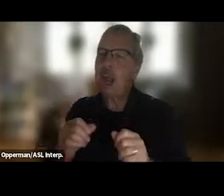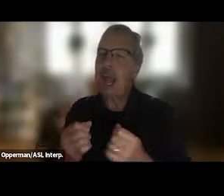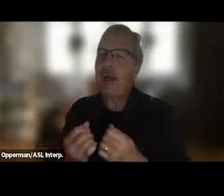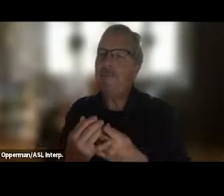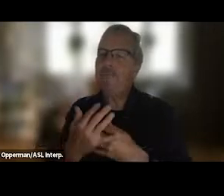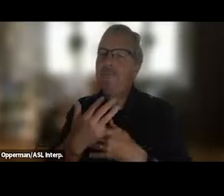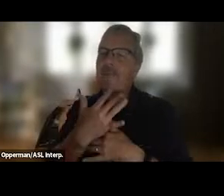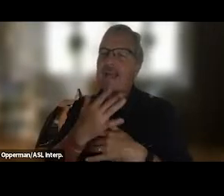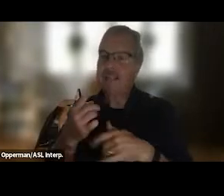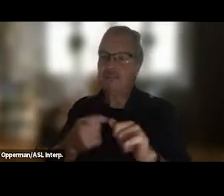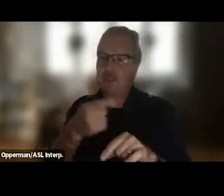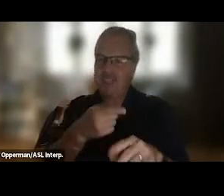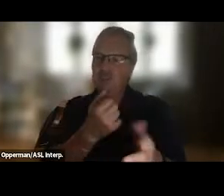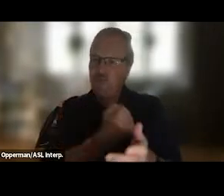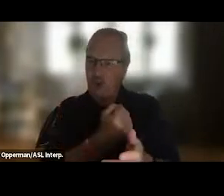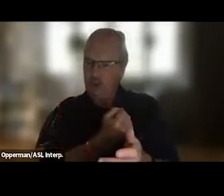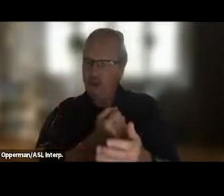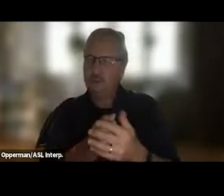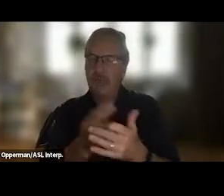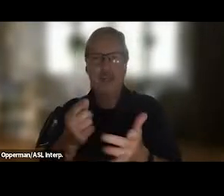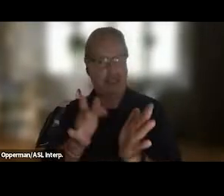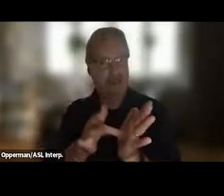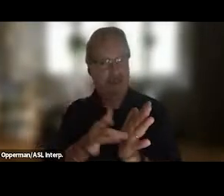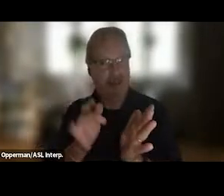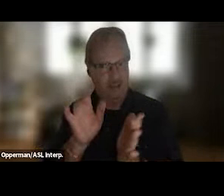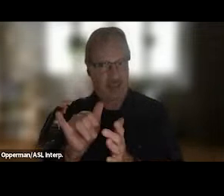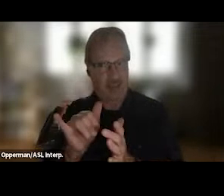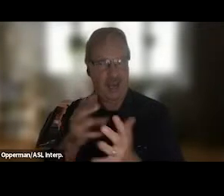I think there's an advantage and I think the jails that realize that